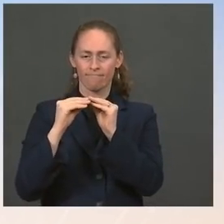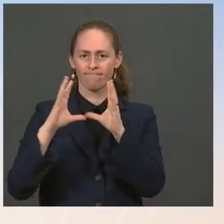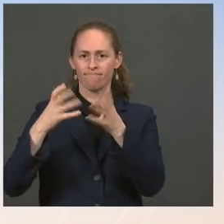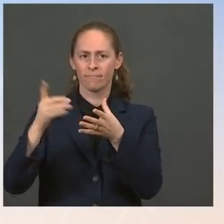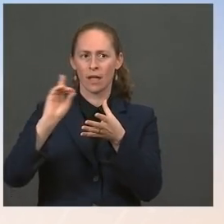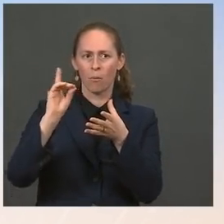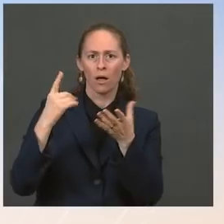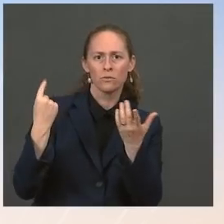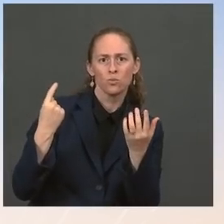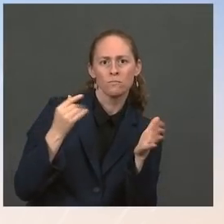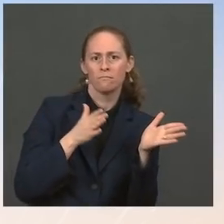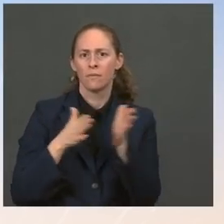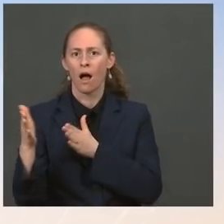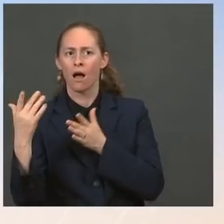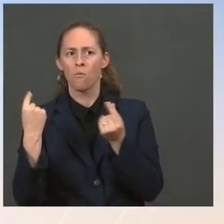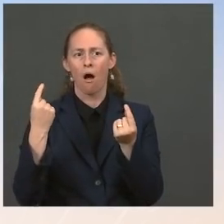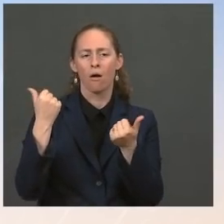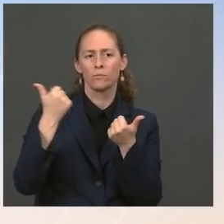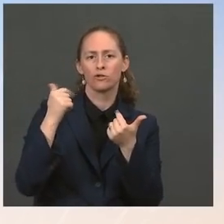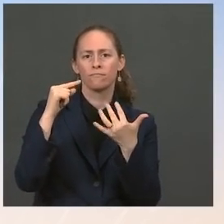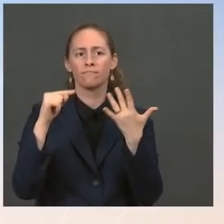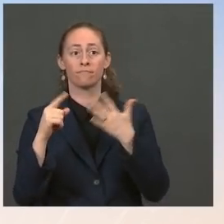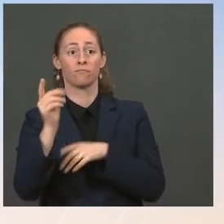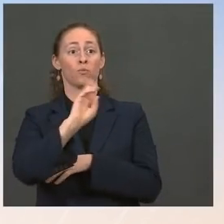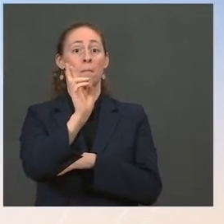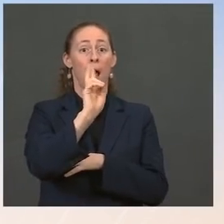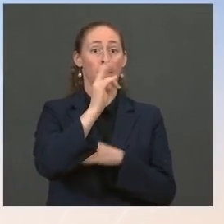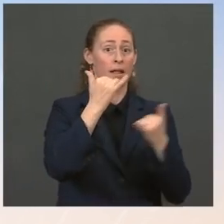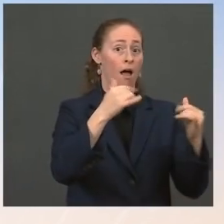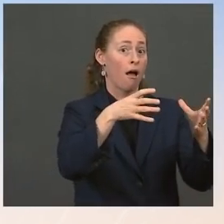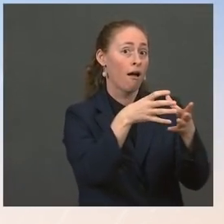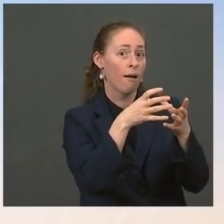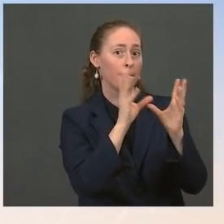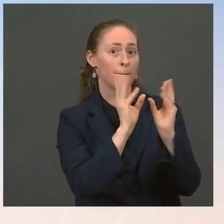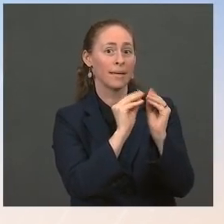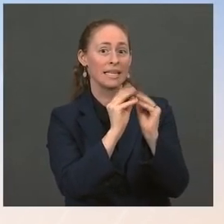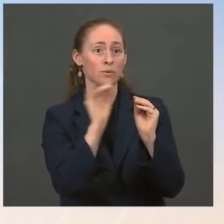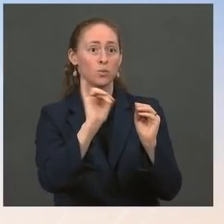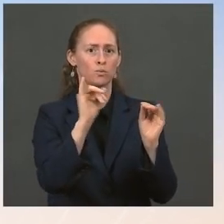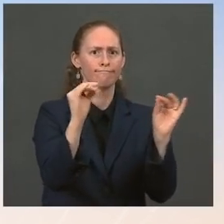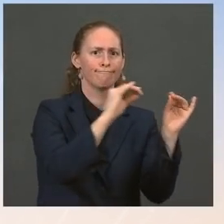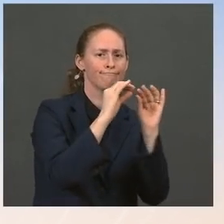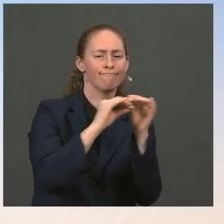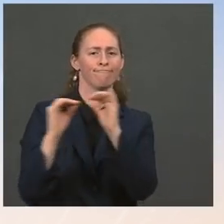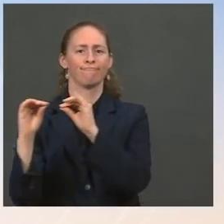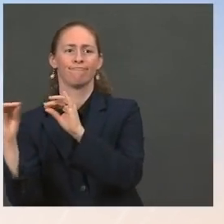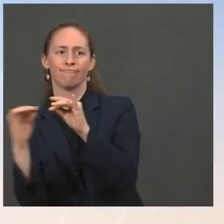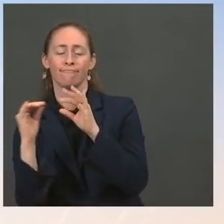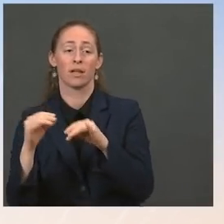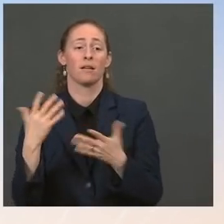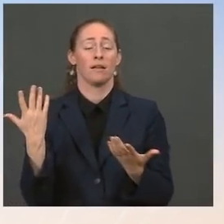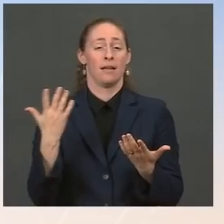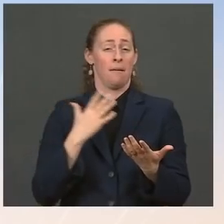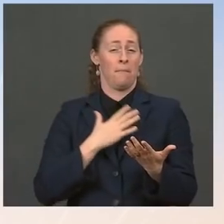I think Republican members may also be meeting or discussing among themselves. My understanding, at the point I walked out here,